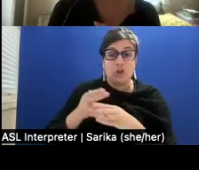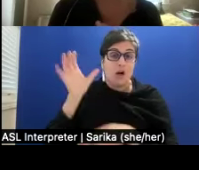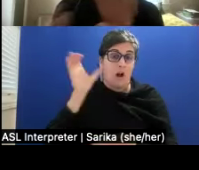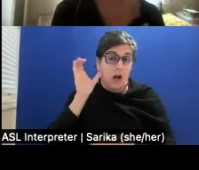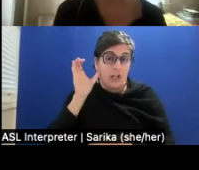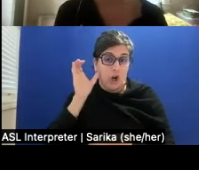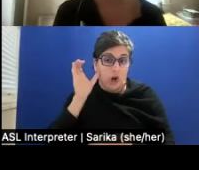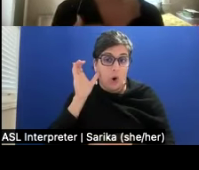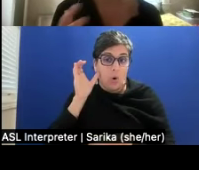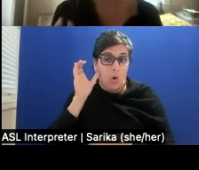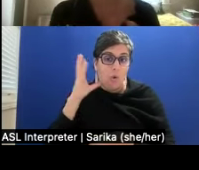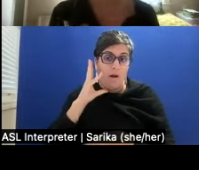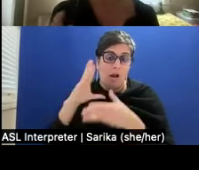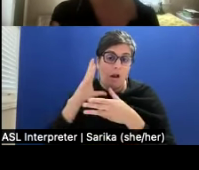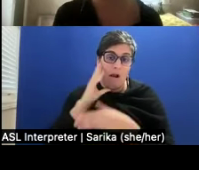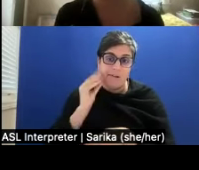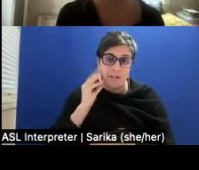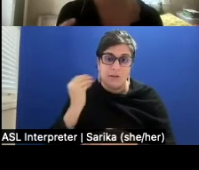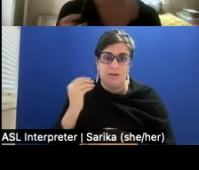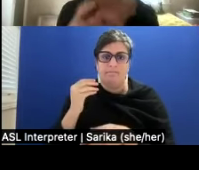Small worlds,